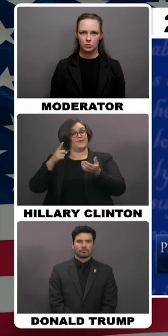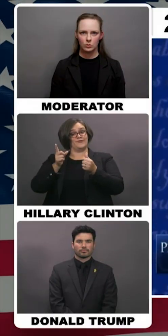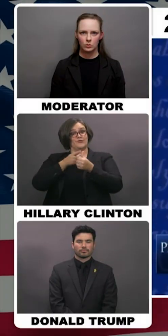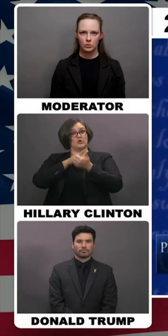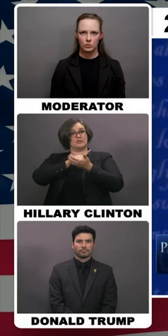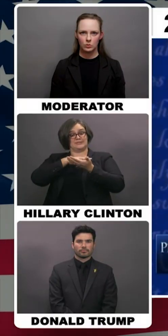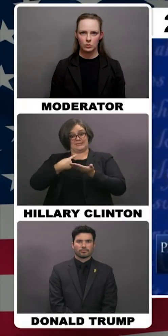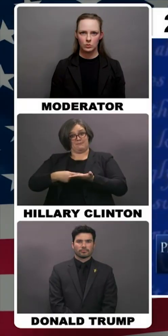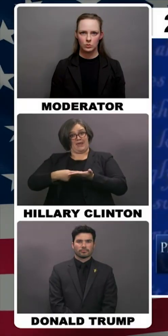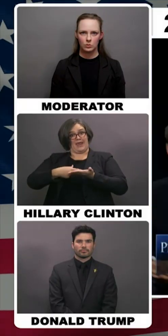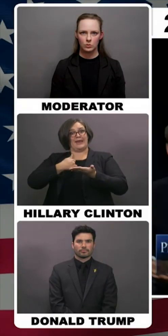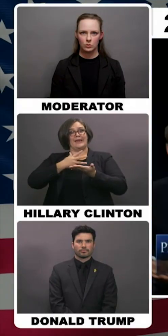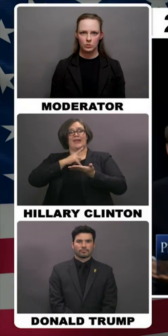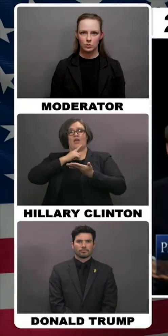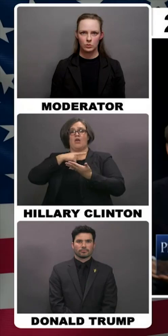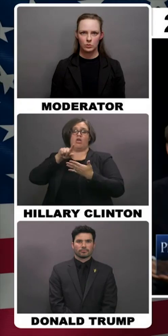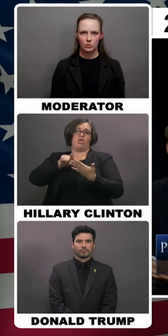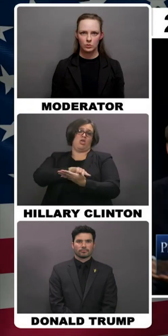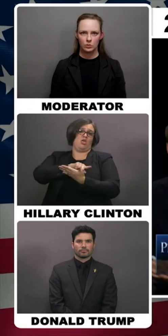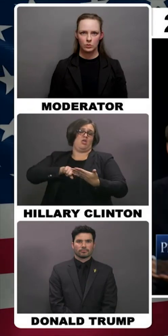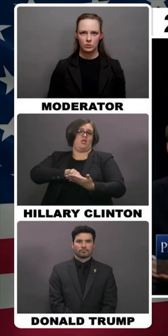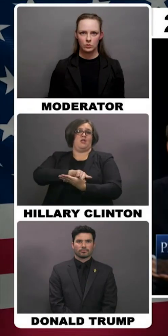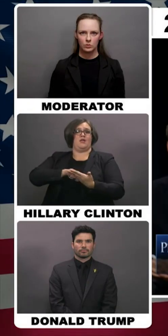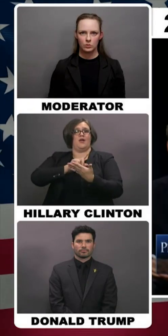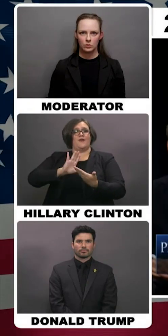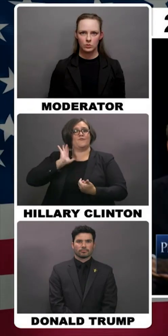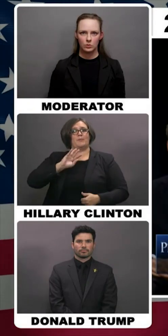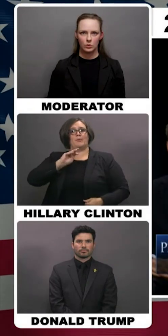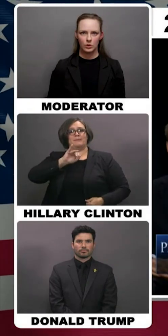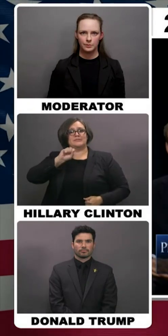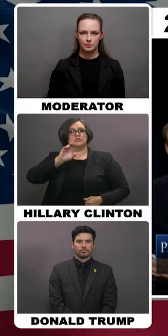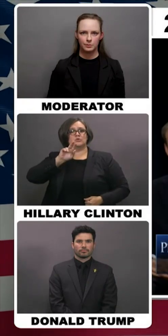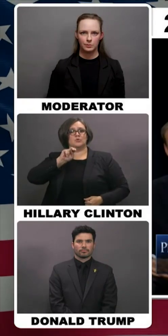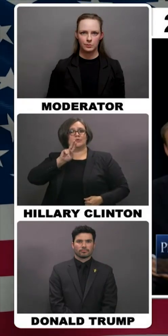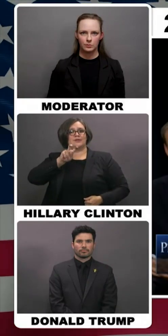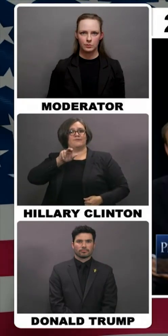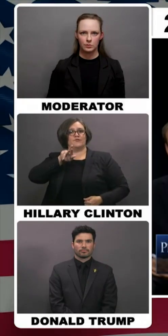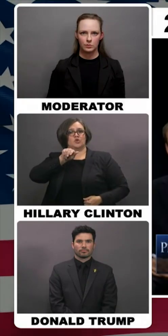denigrate a former Miss Universe in the harshest, most personal terms.